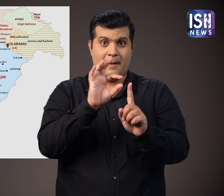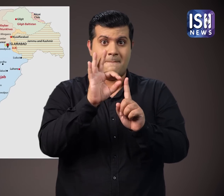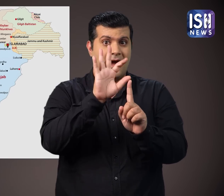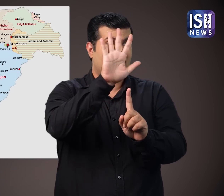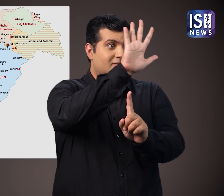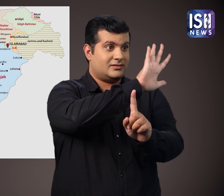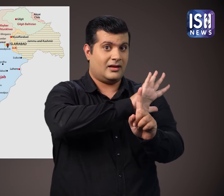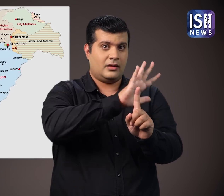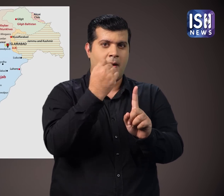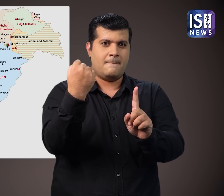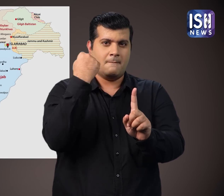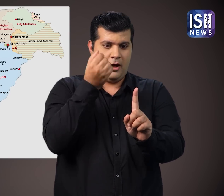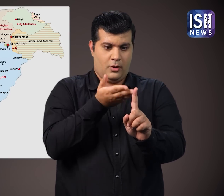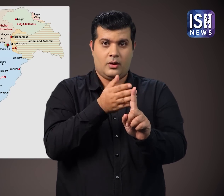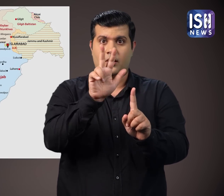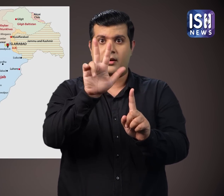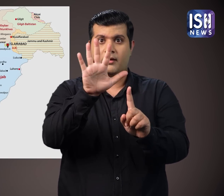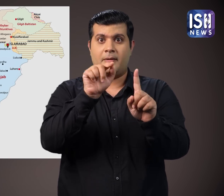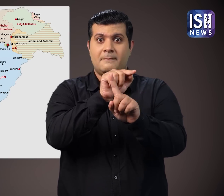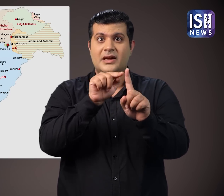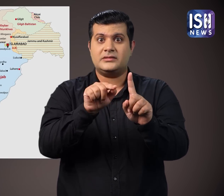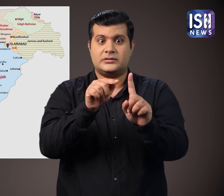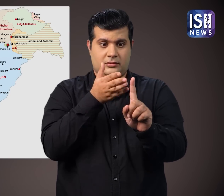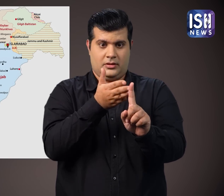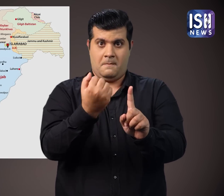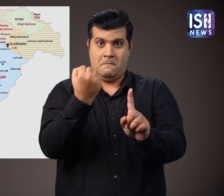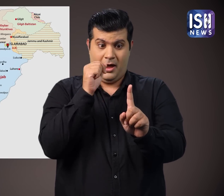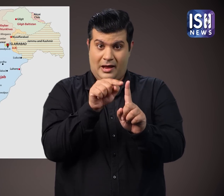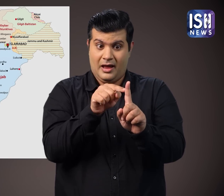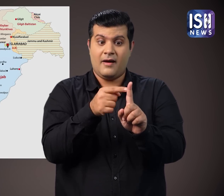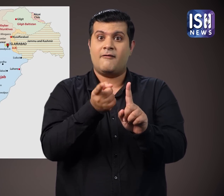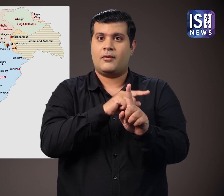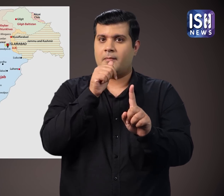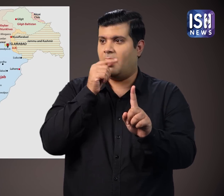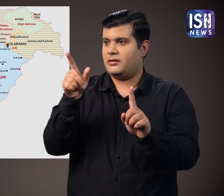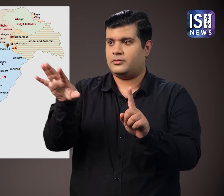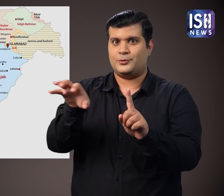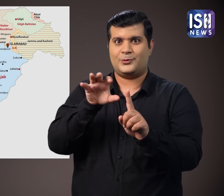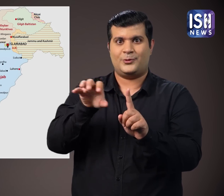These two provinces produce 85% of the country’s food, and their agriculture relies heavily on these three rivers,